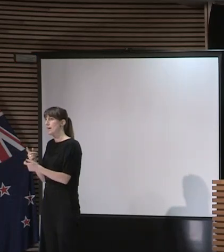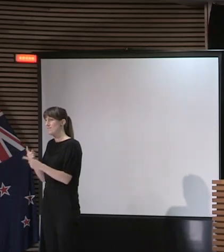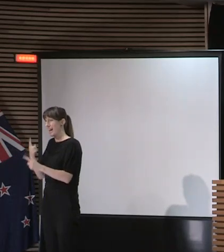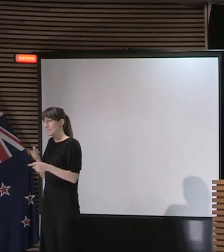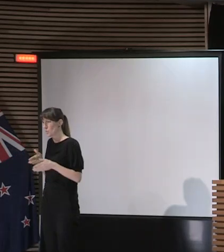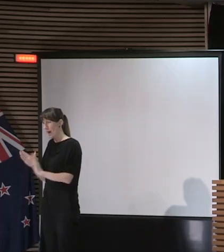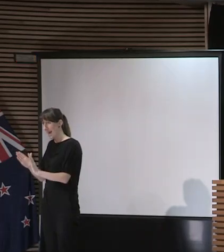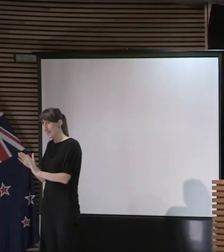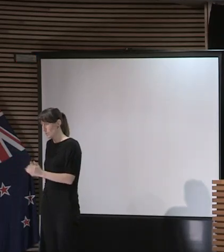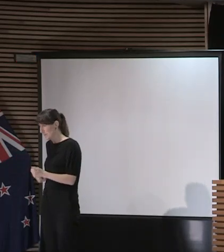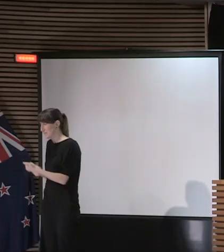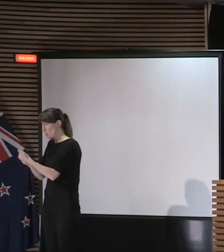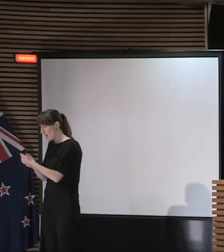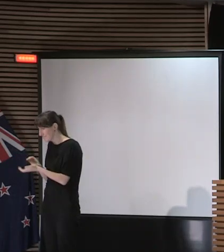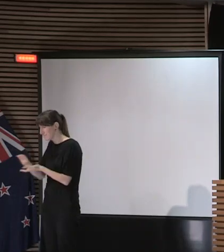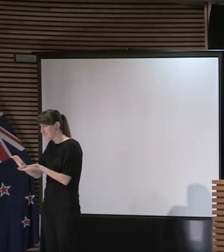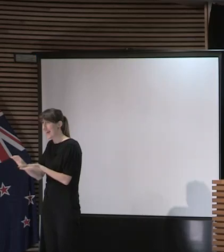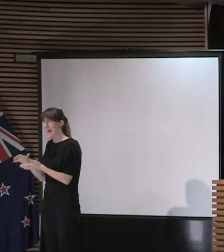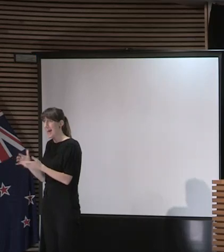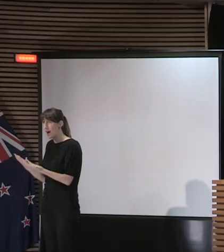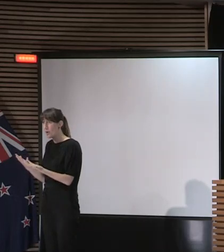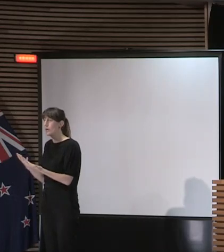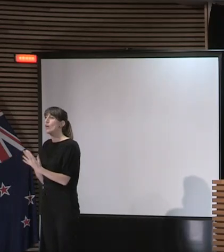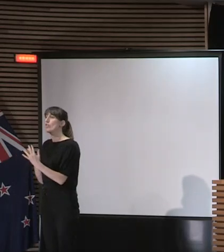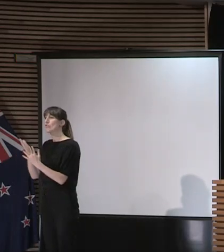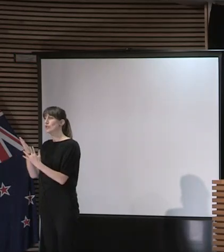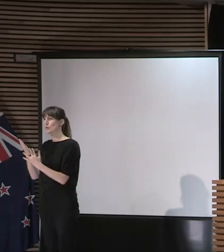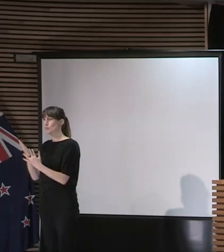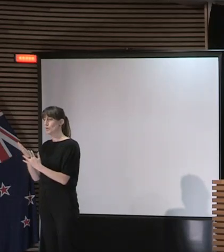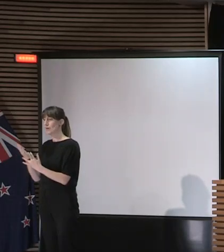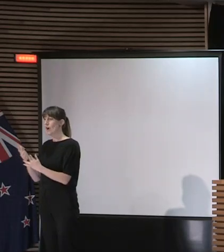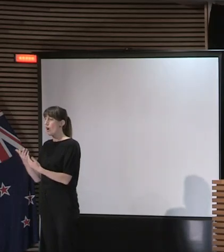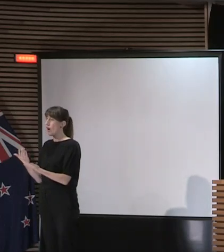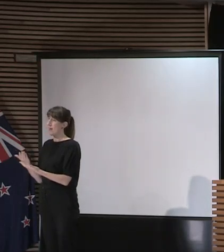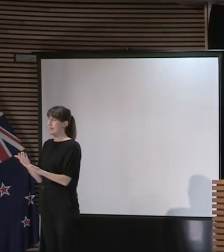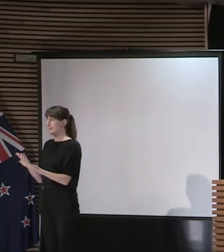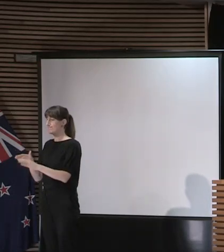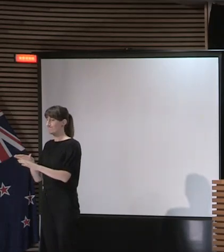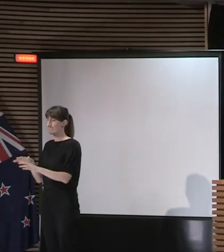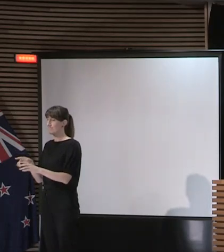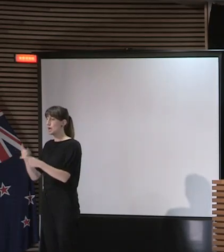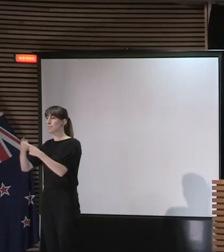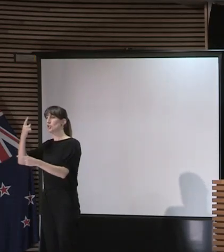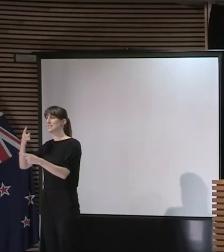that's immediate, in the likes of Queenstown in particular, the fastest way that we could get that support in terms of